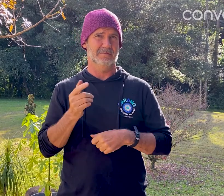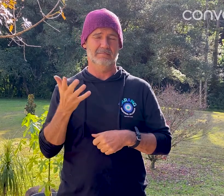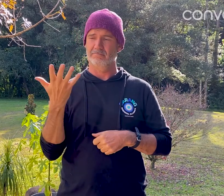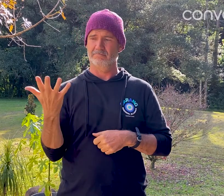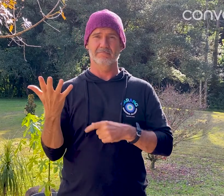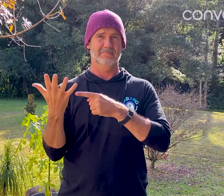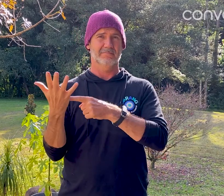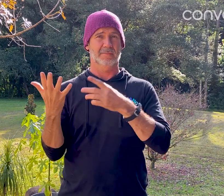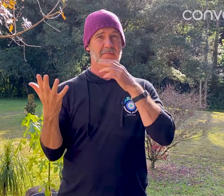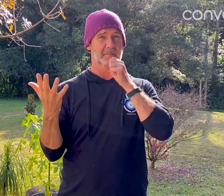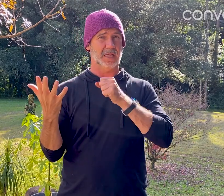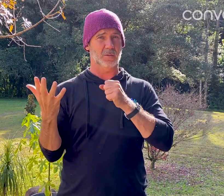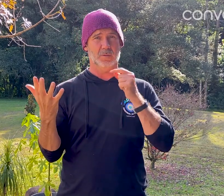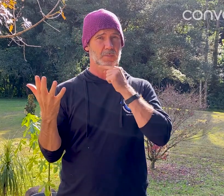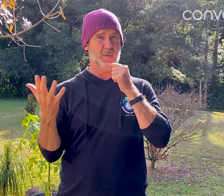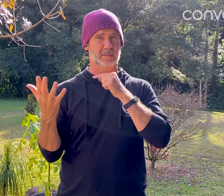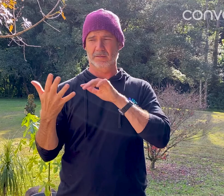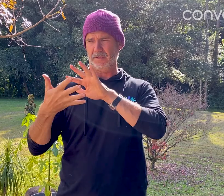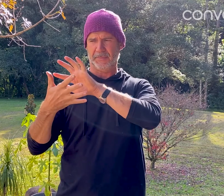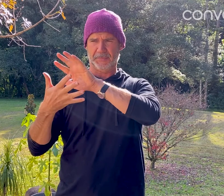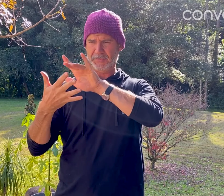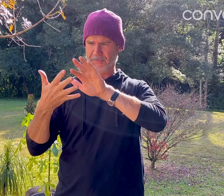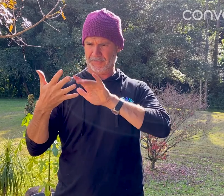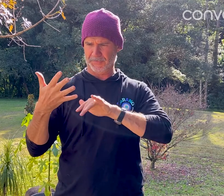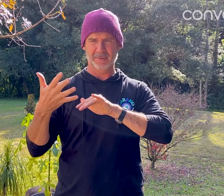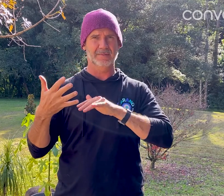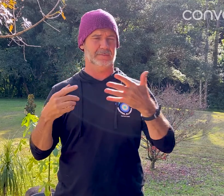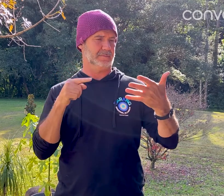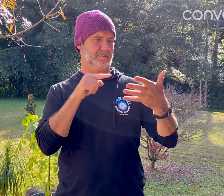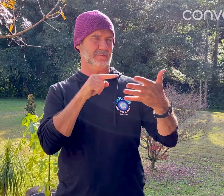For male family members you would point to your fingers on your right hand,